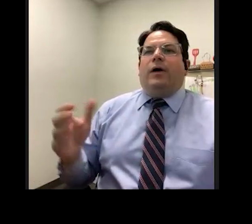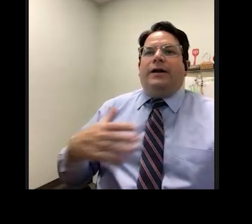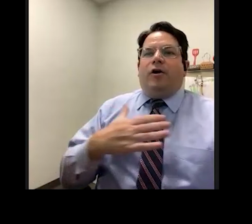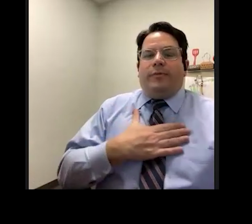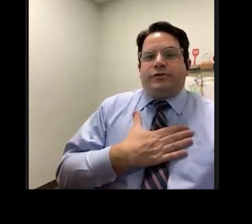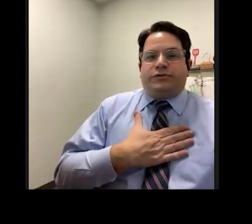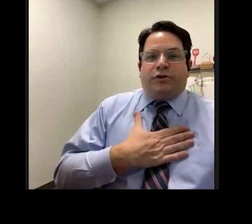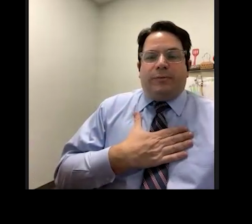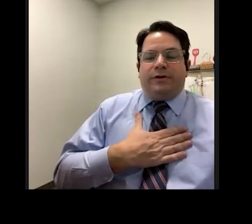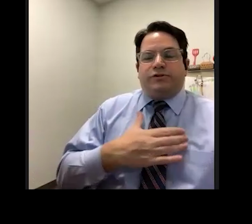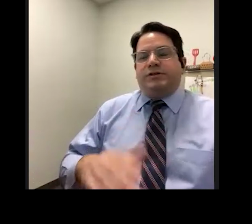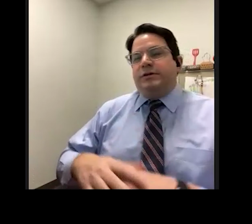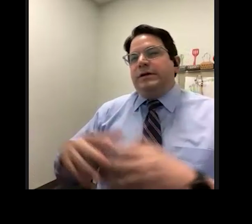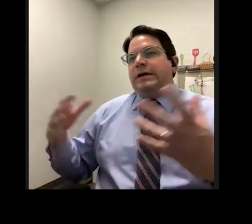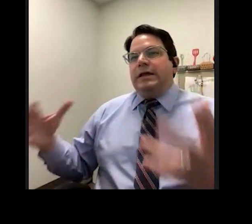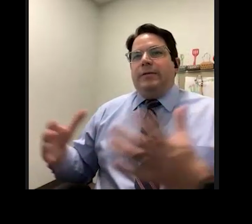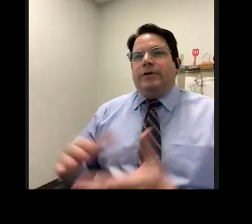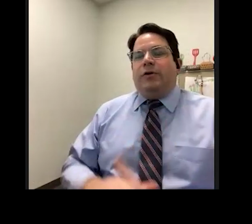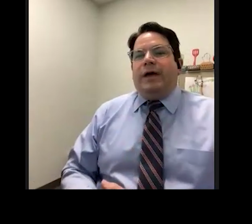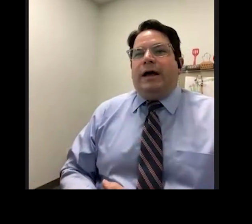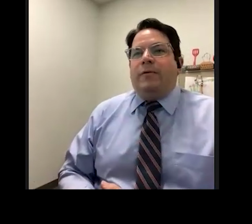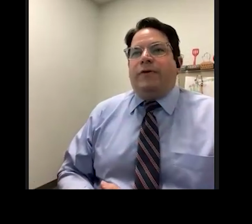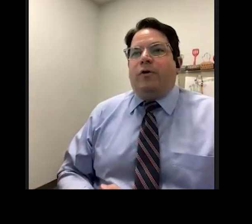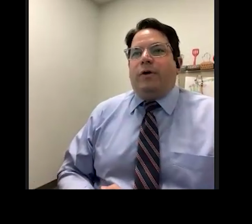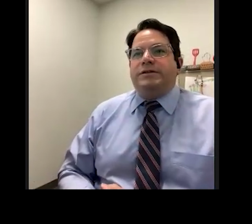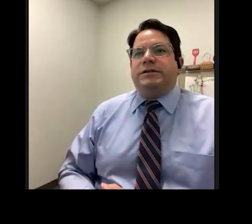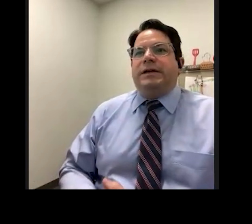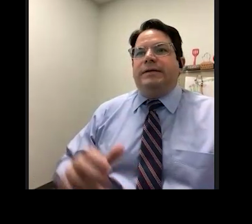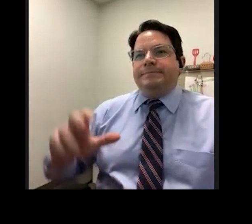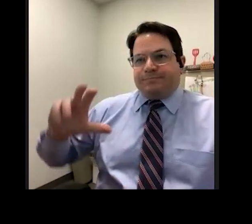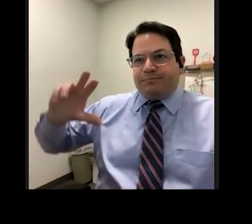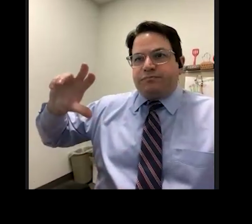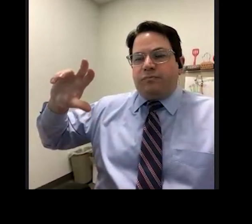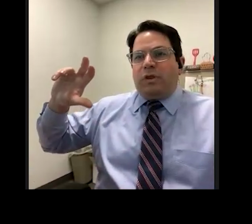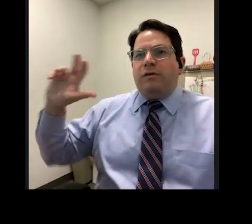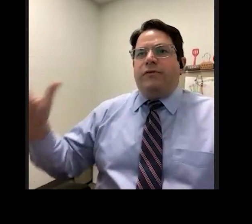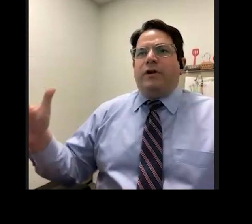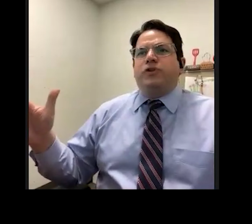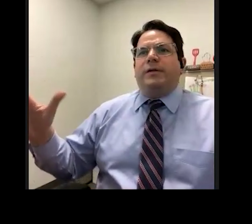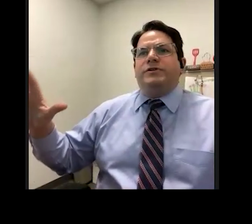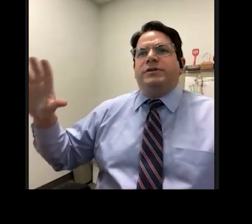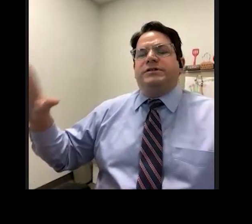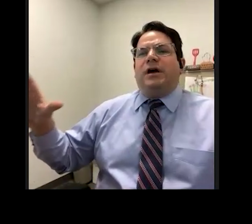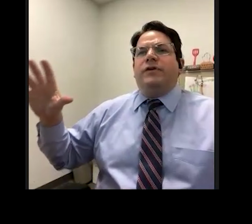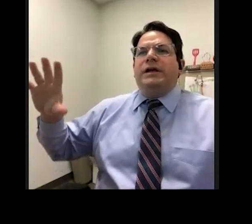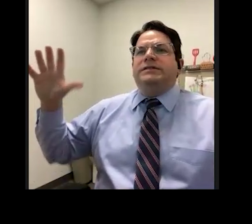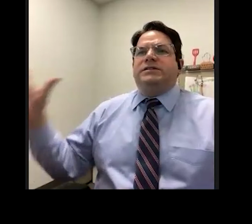Now, I know I'm the Social Security Administration. I'm a federal agency. And the Federal Trade Commission itself